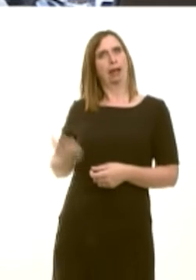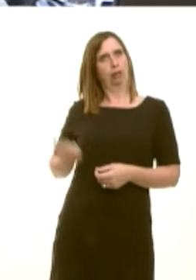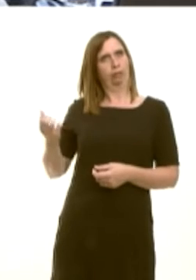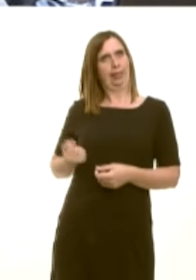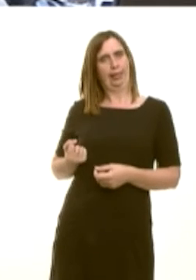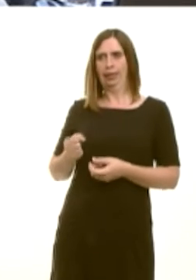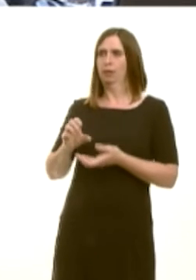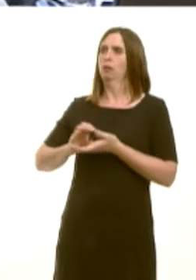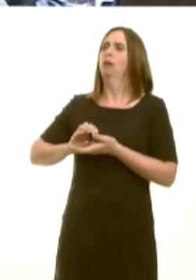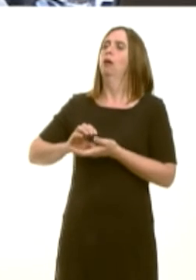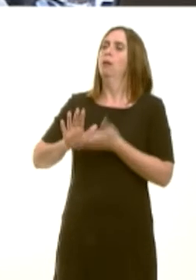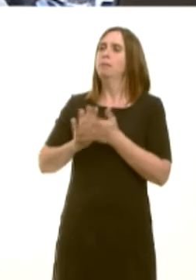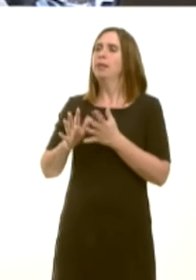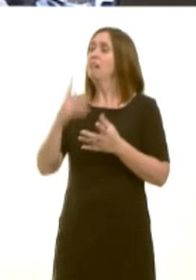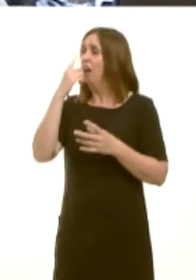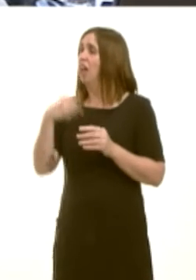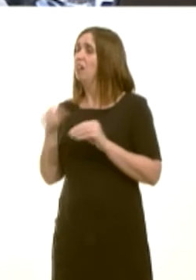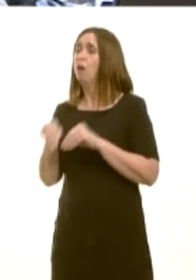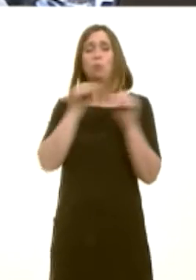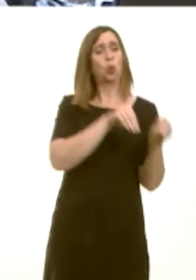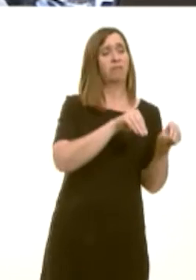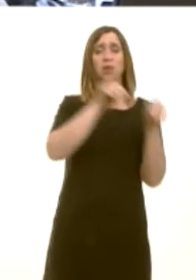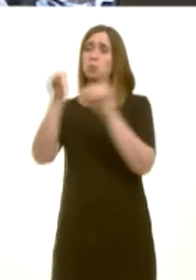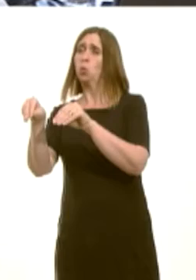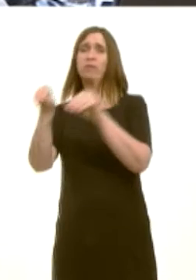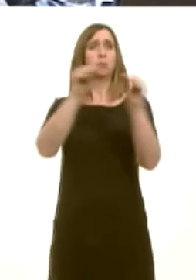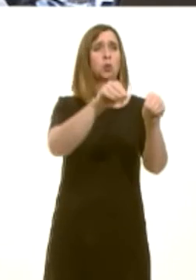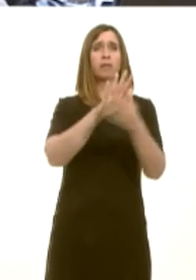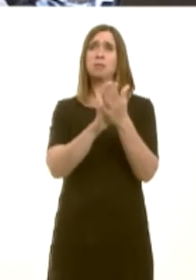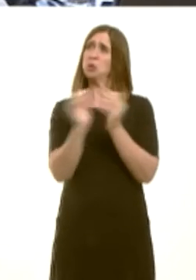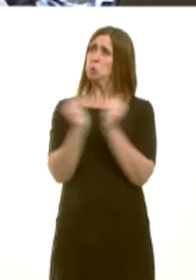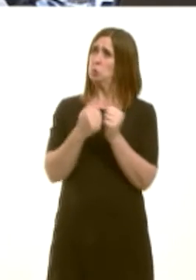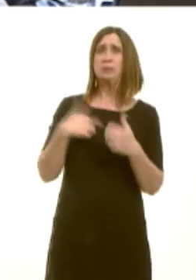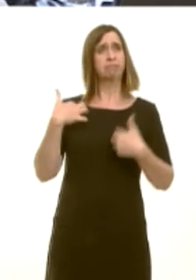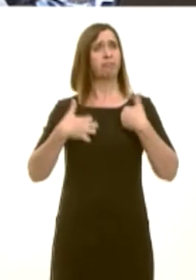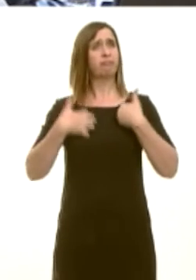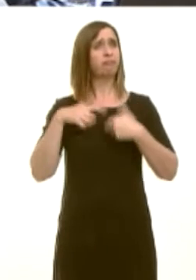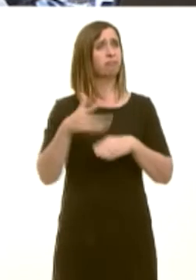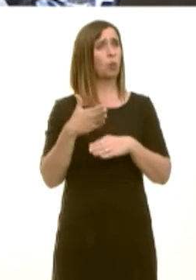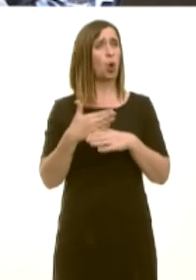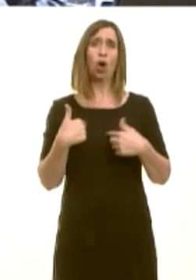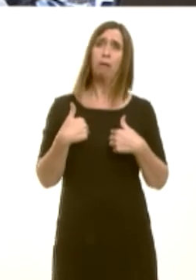greater flexibility, that GPs are more able to move around and that will make all parts of Wales more attractive to them. Carwyn Jones: Now, she talks about a plan.